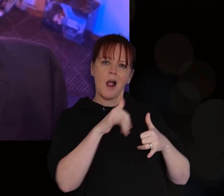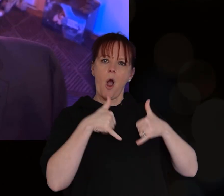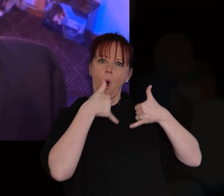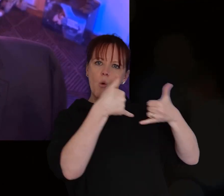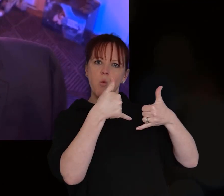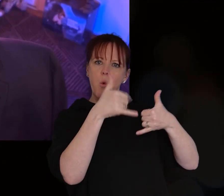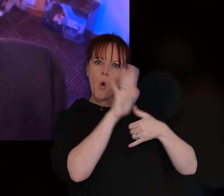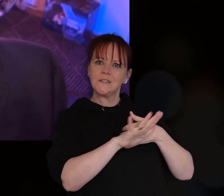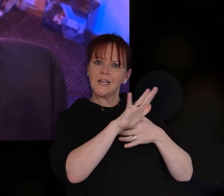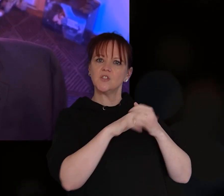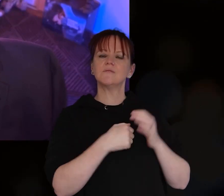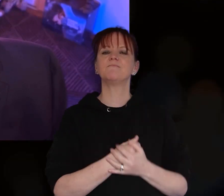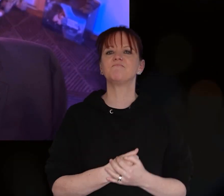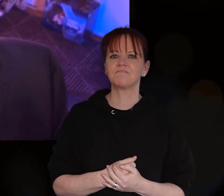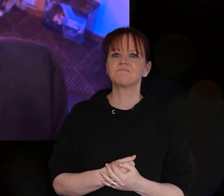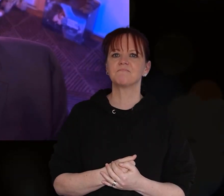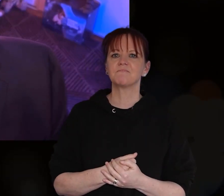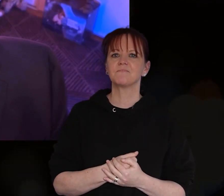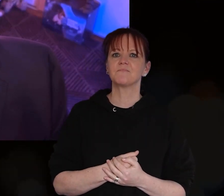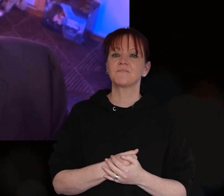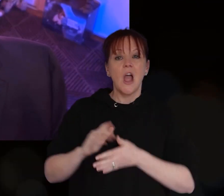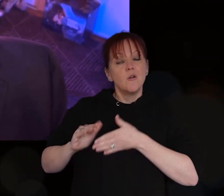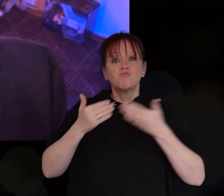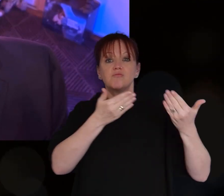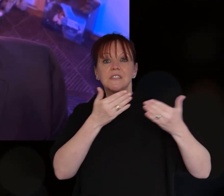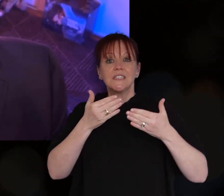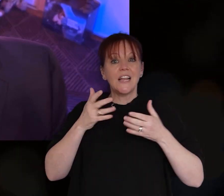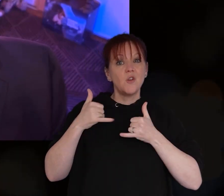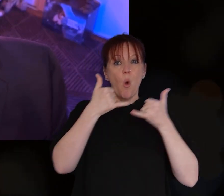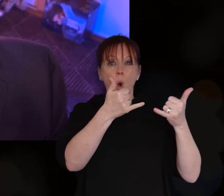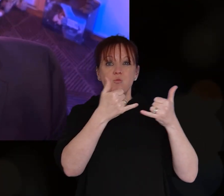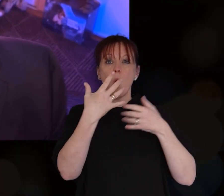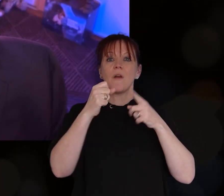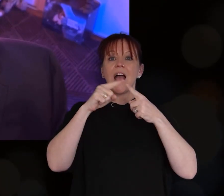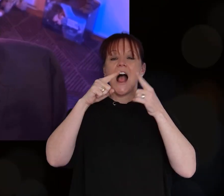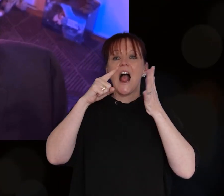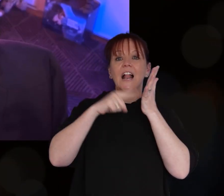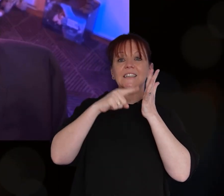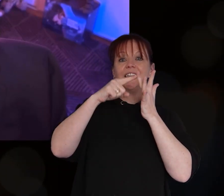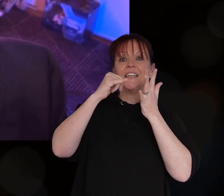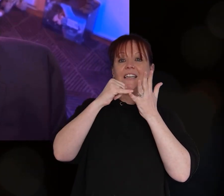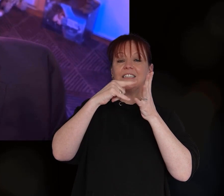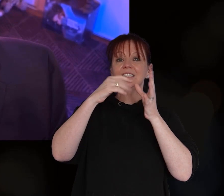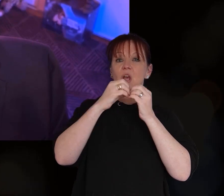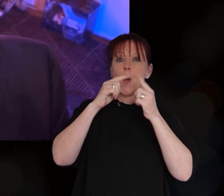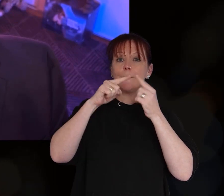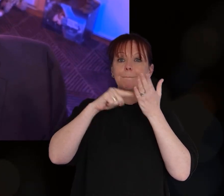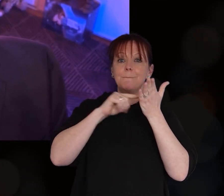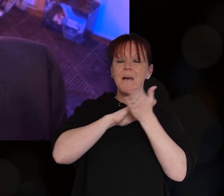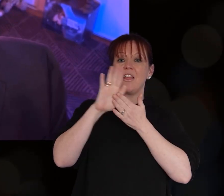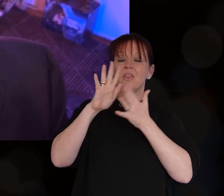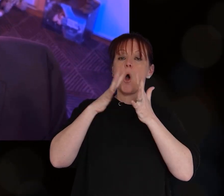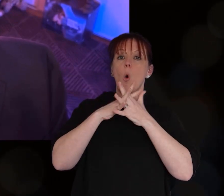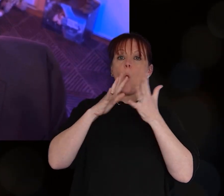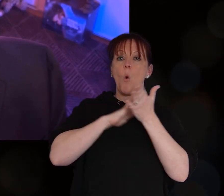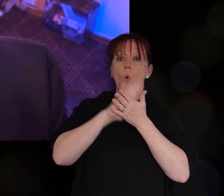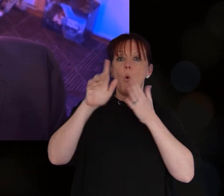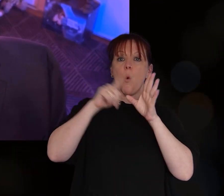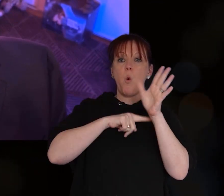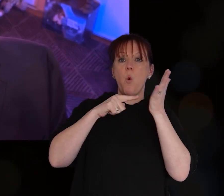in the Awards section. To present this award, we have one person from this panel, Elisabeth Whyte over at Bethesda.